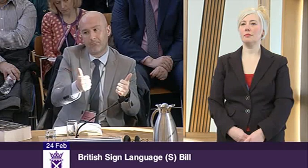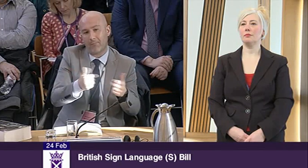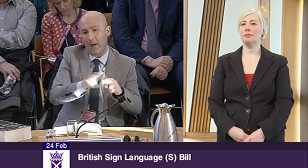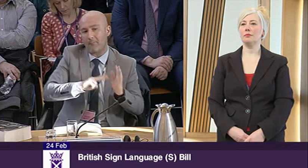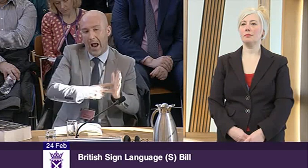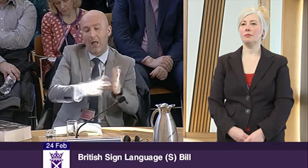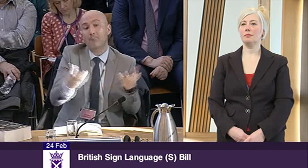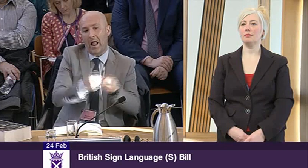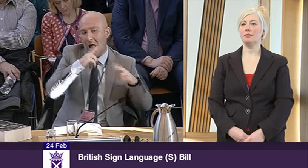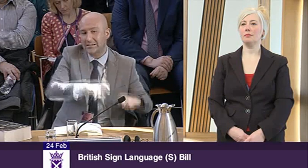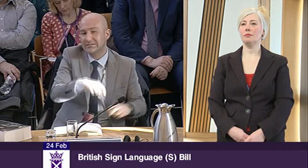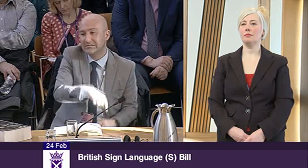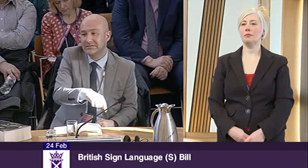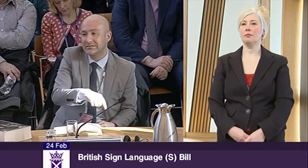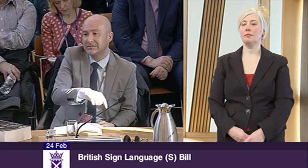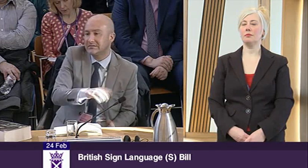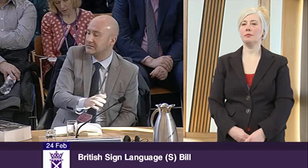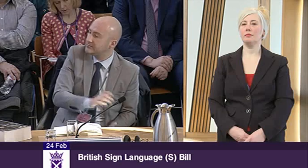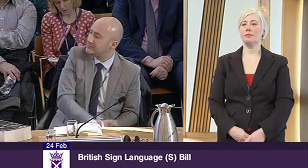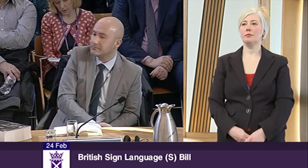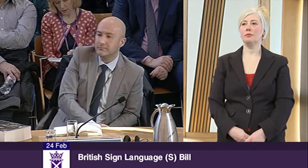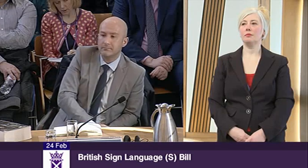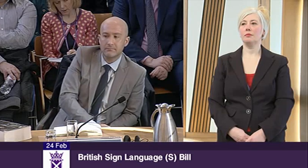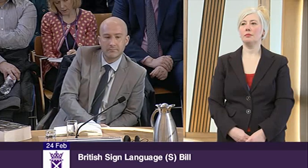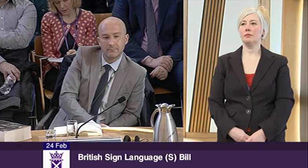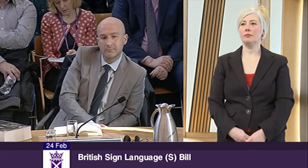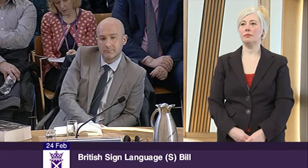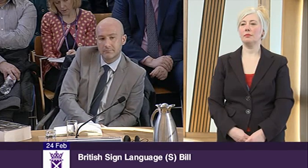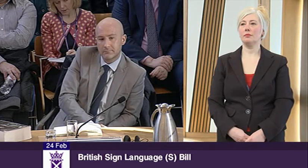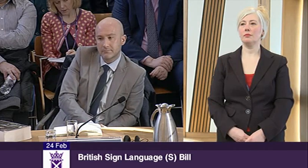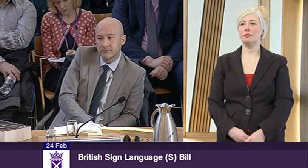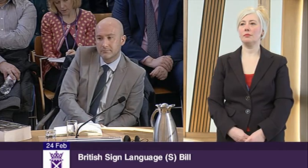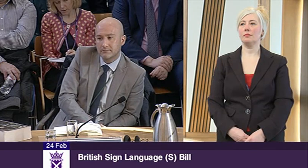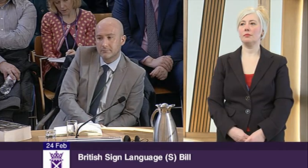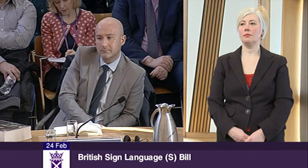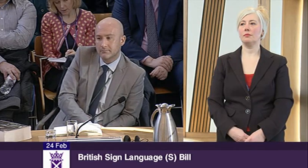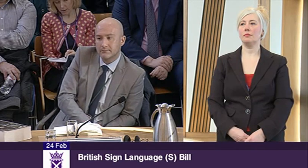That can work to a certain extent, but it will be far more effective if there are individual